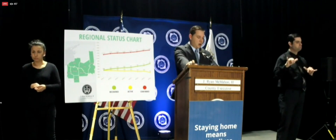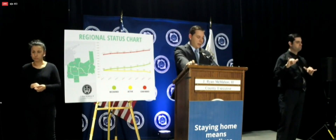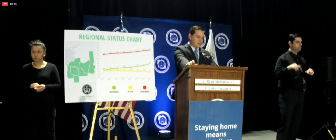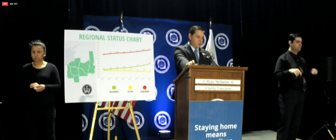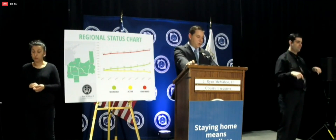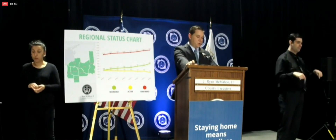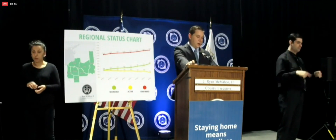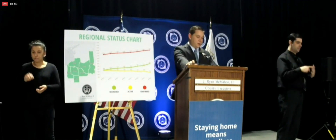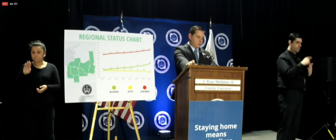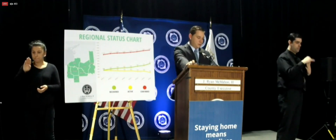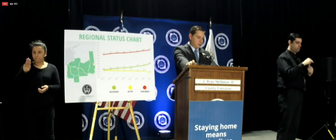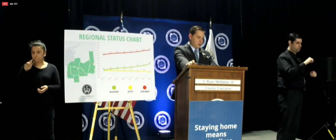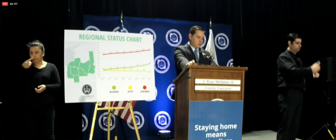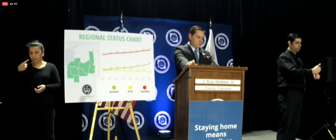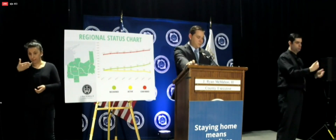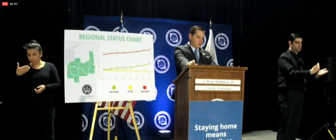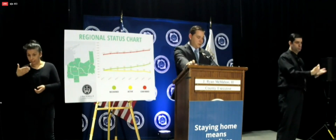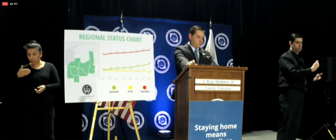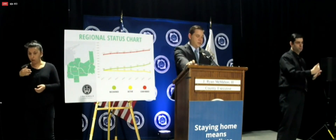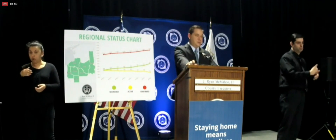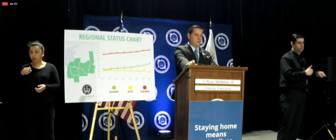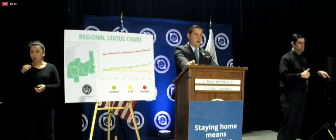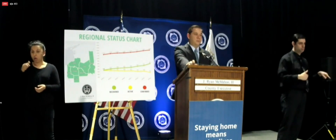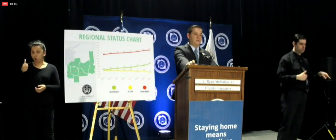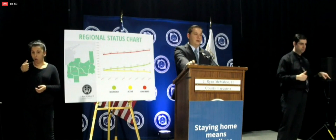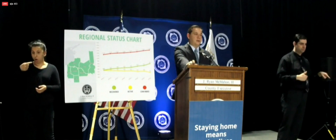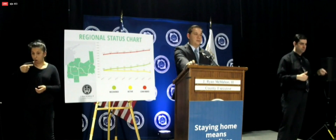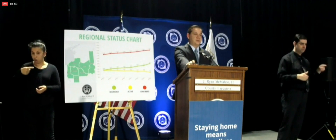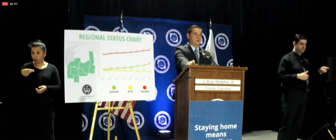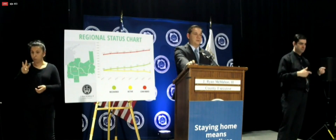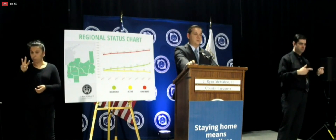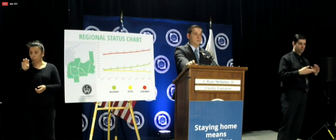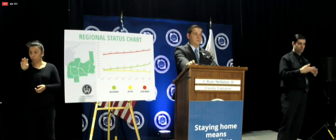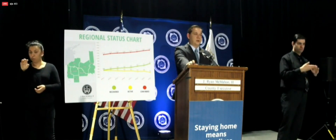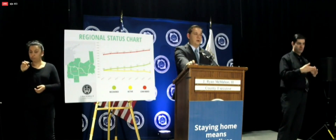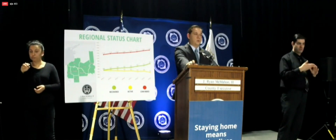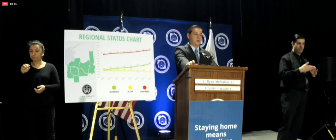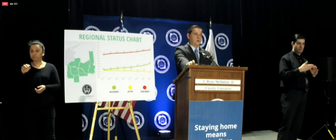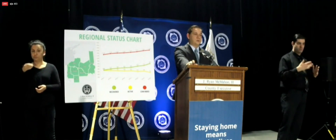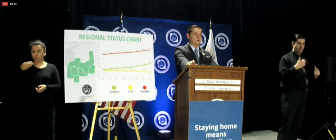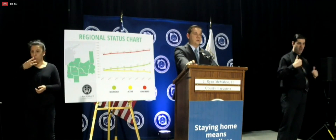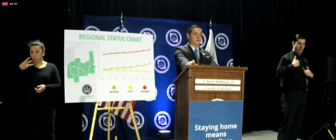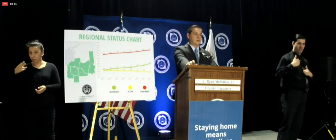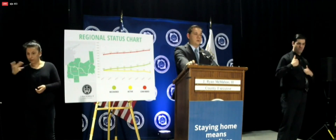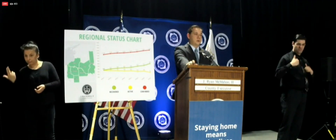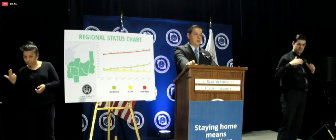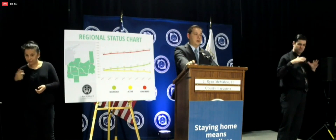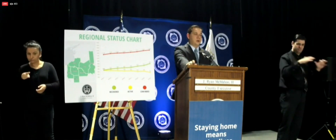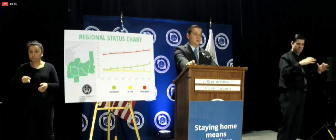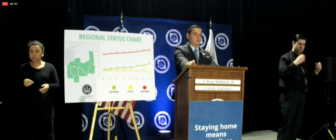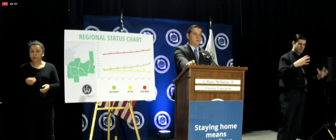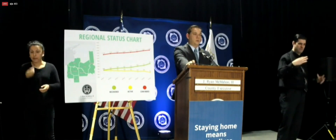THAT SERVICE, THEY ARE STILL RECEIVING AND IT THESE ARE NEW INDIVIDUALS. SO, THAT'S GOING GREAT.